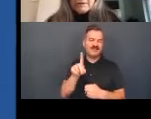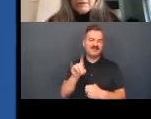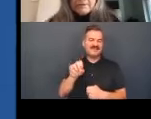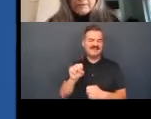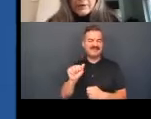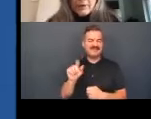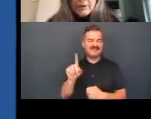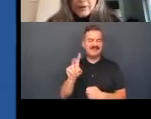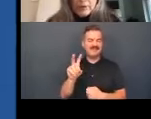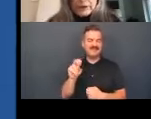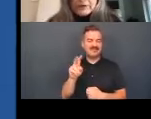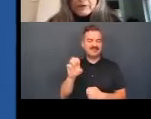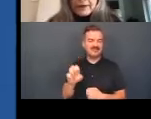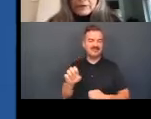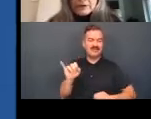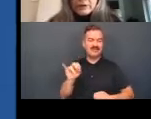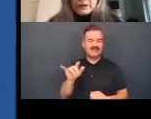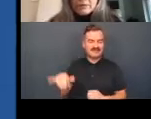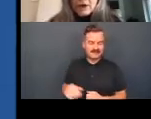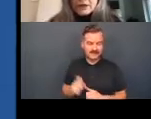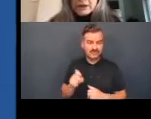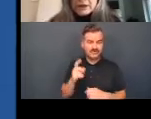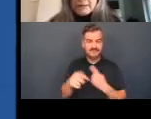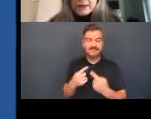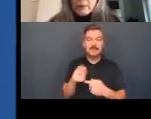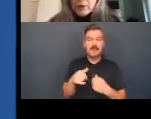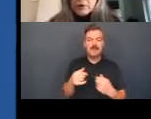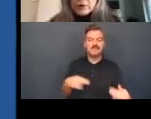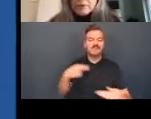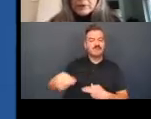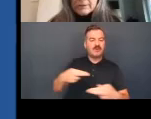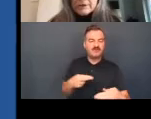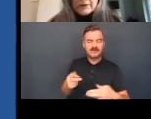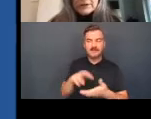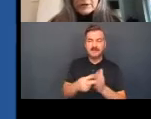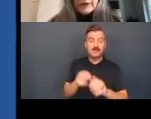16:03:37 We should factor in reciprocity, meaning workers who put themselves at greater